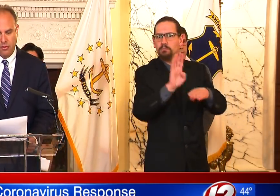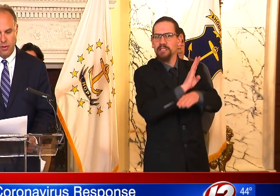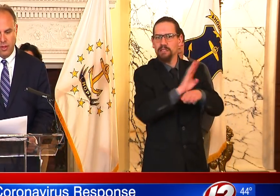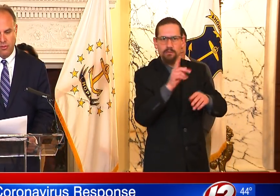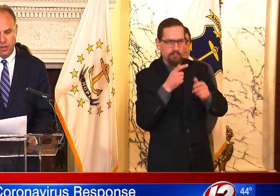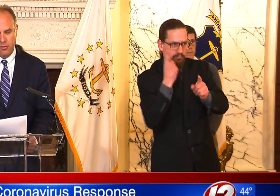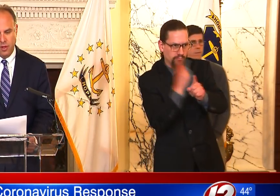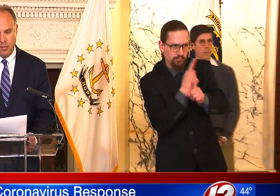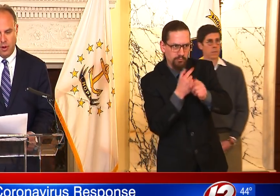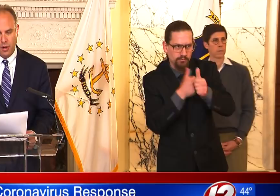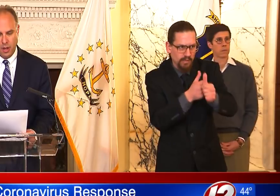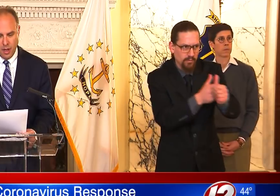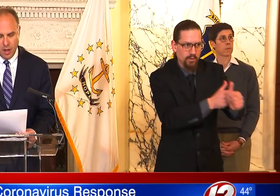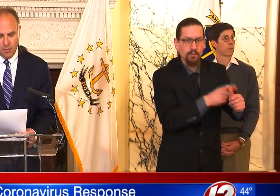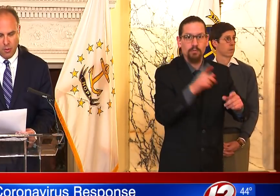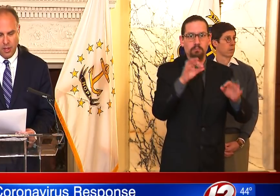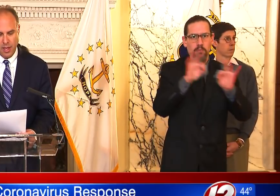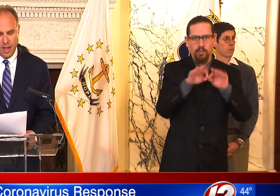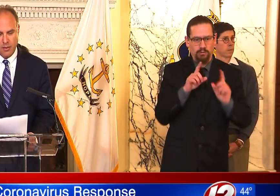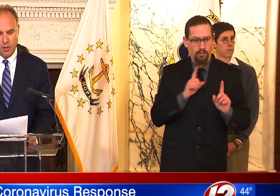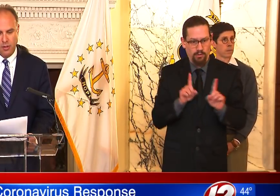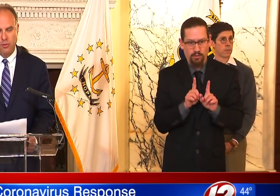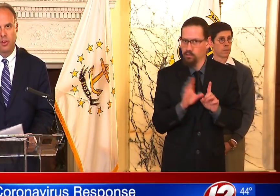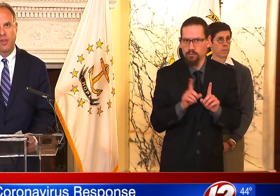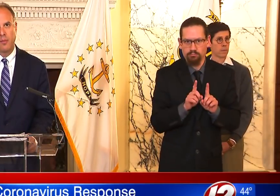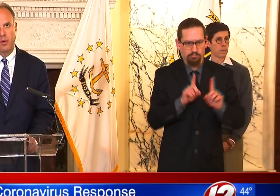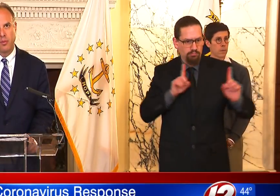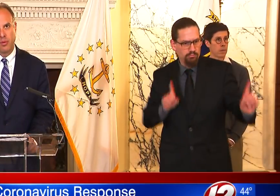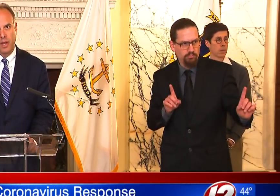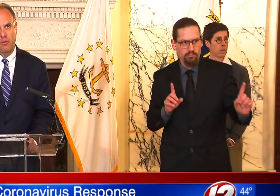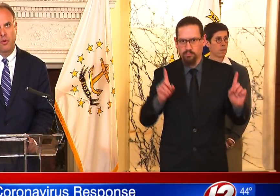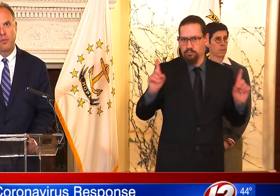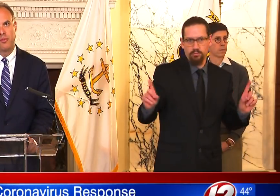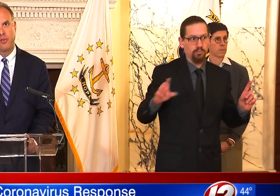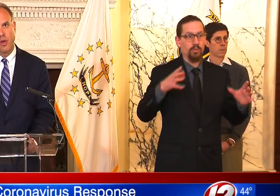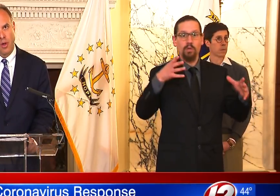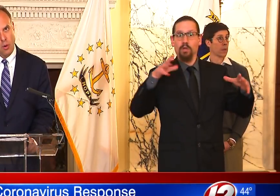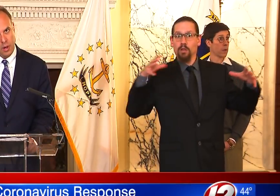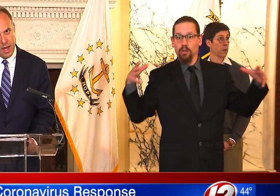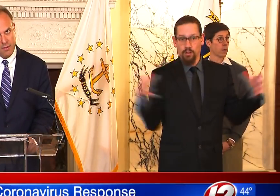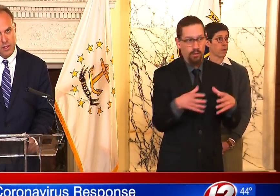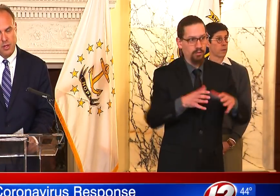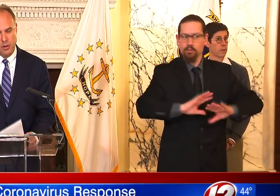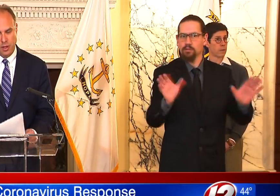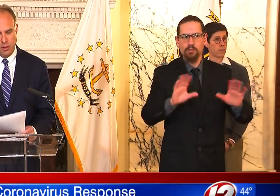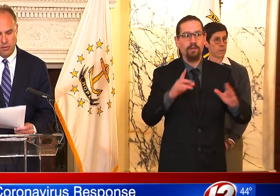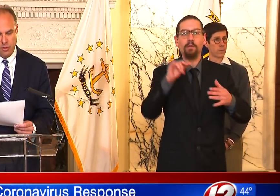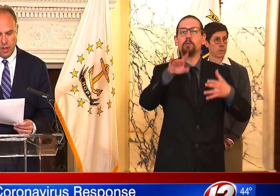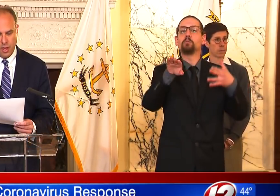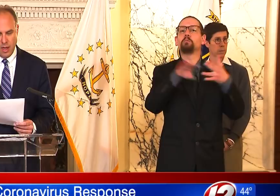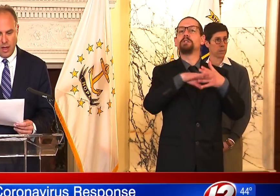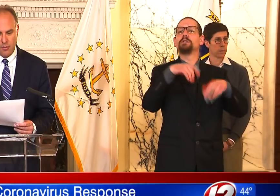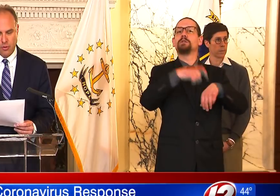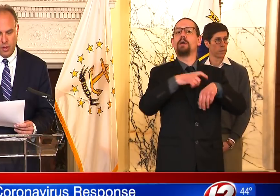AUTHORITIES. THEY'RE WORKING HARD TO MAKE